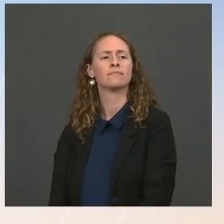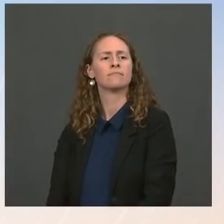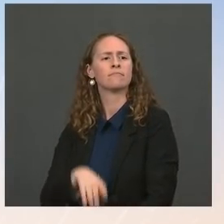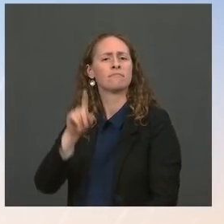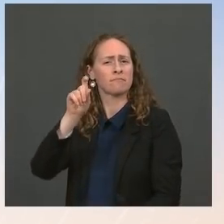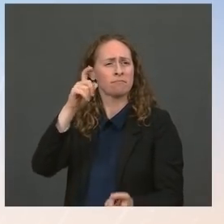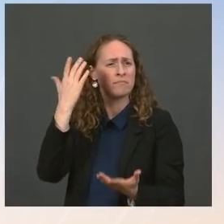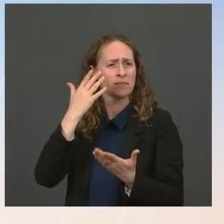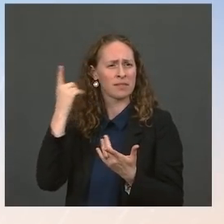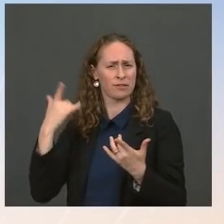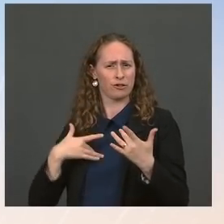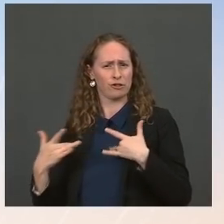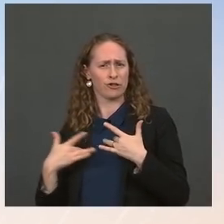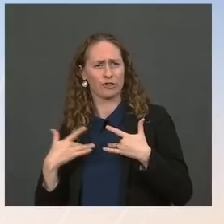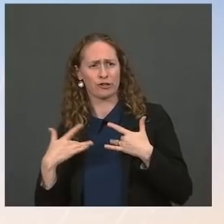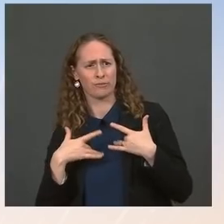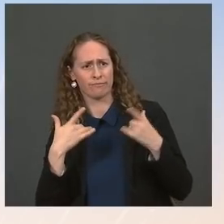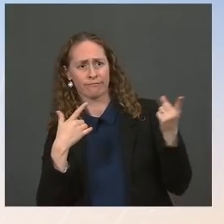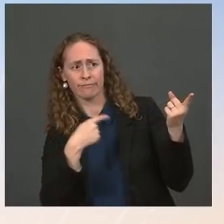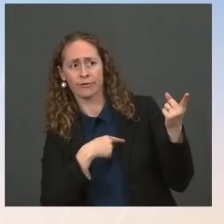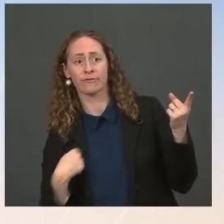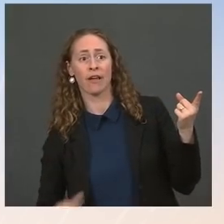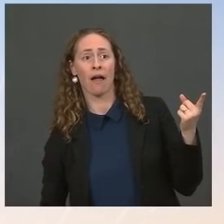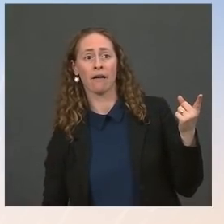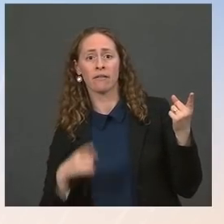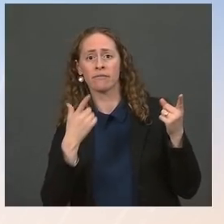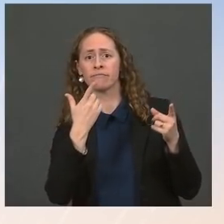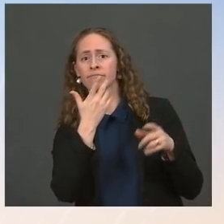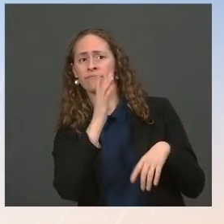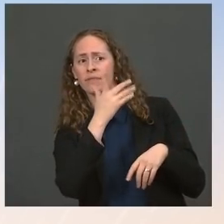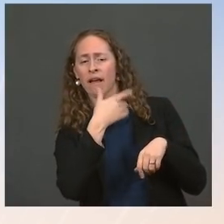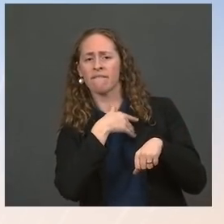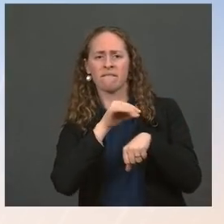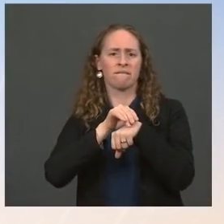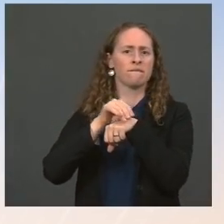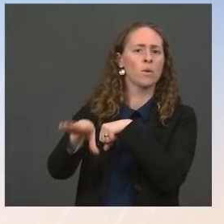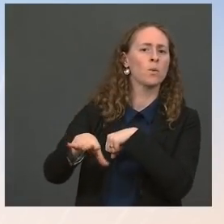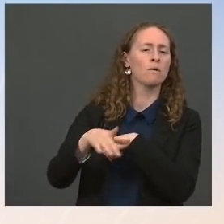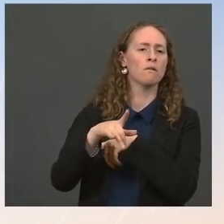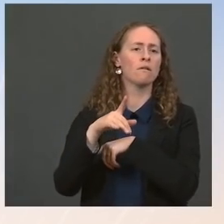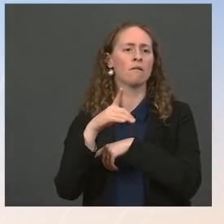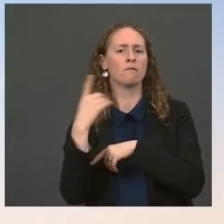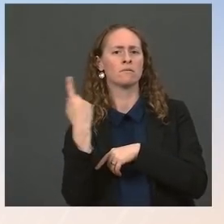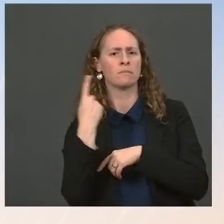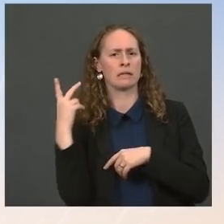at the international financial institution where the U.S. is still the biggest contributor?